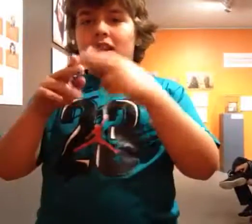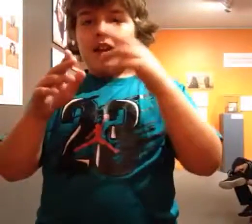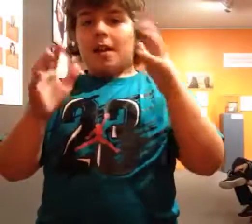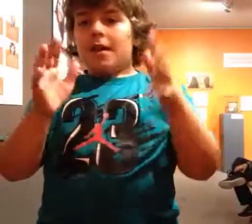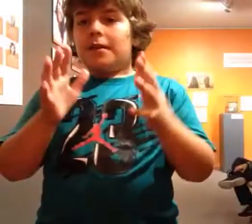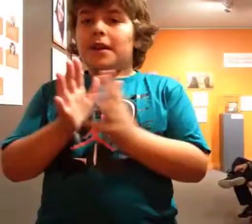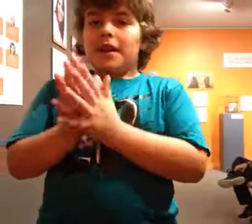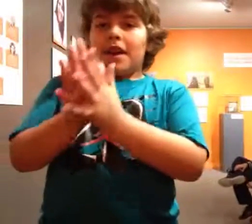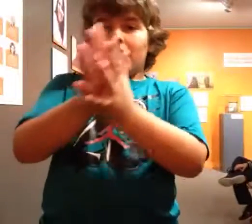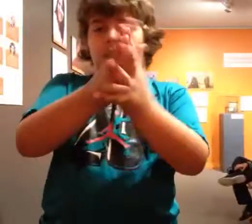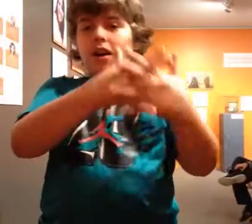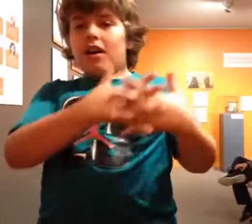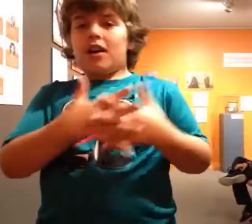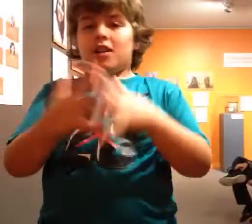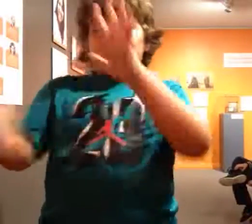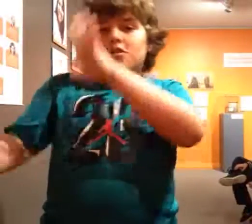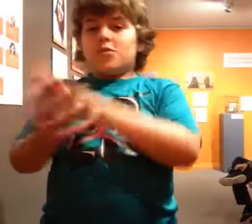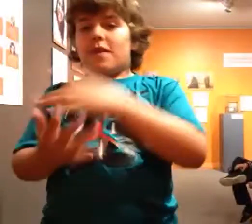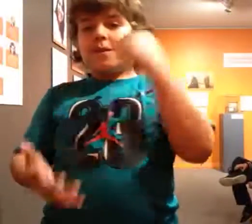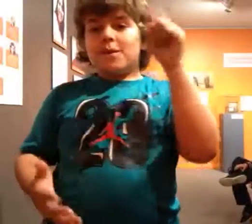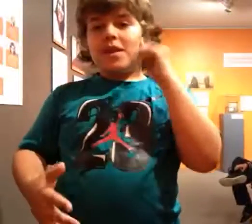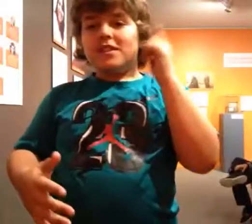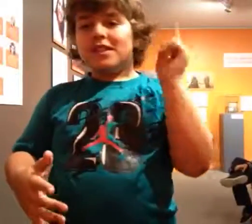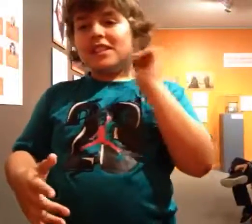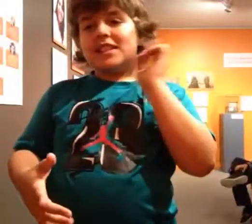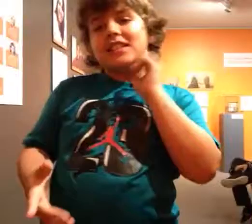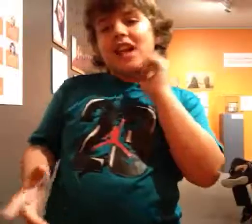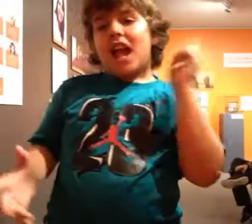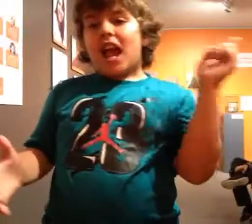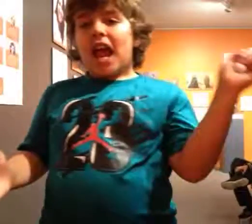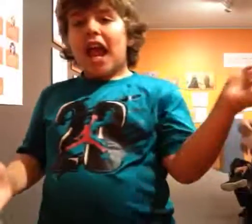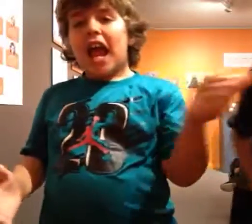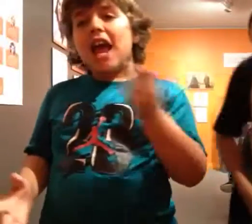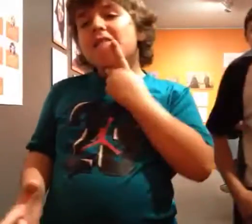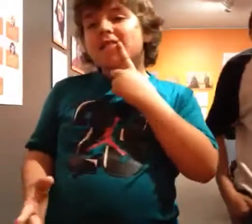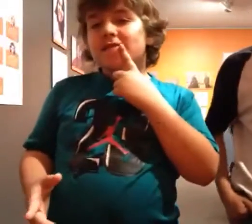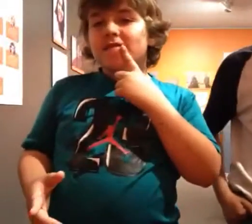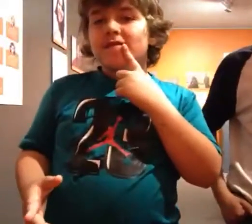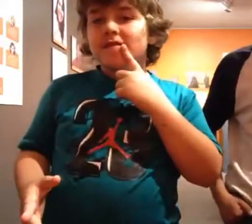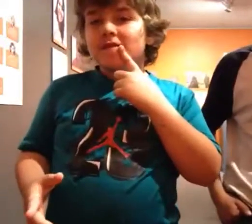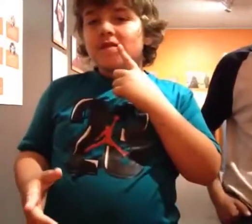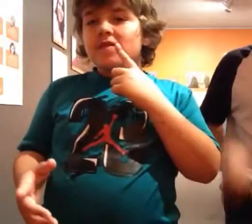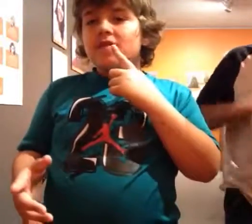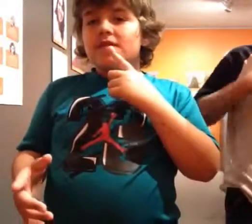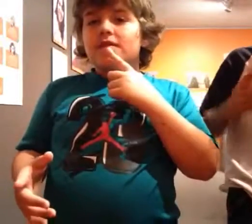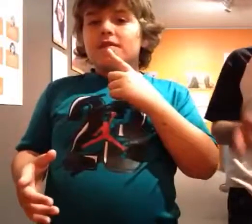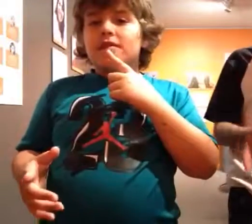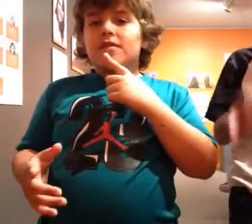It’s called the American School for the Deaf.